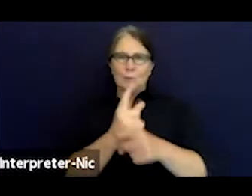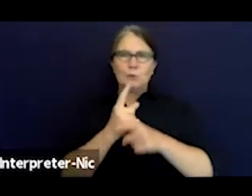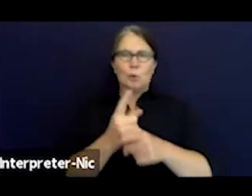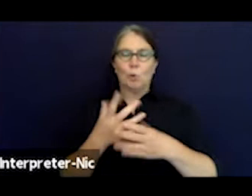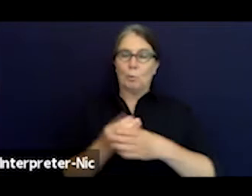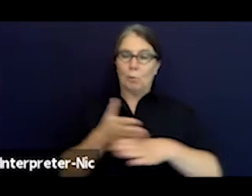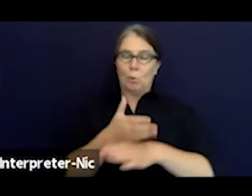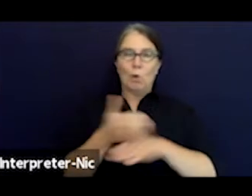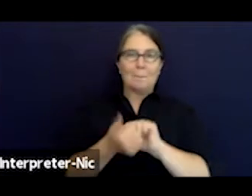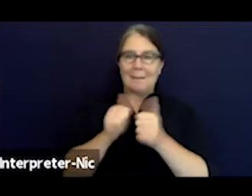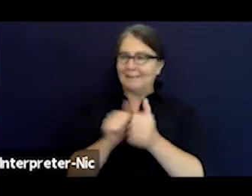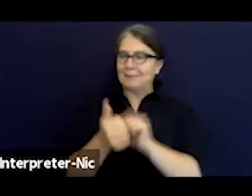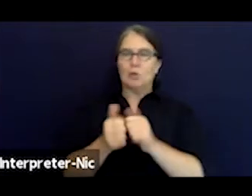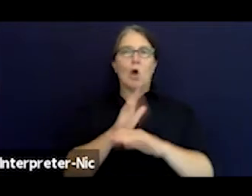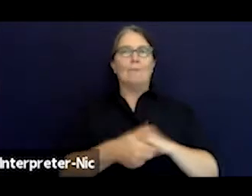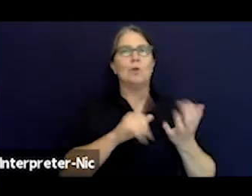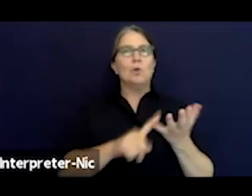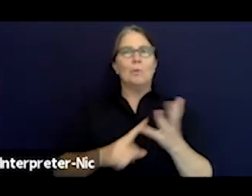Thomas, we are very glad to have you with us today. Welcome.